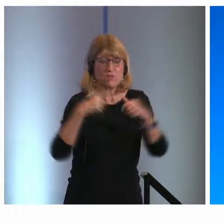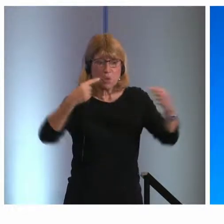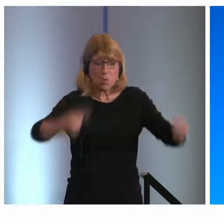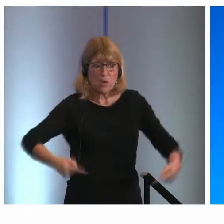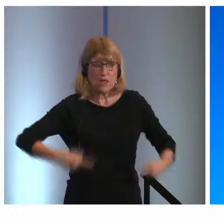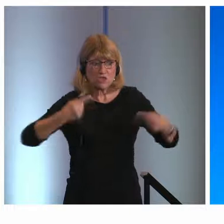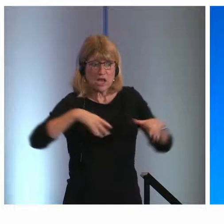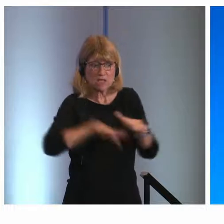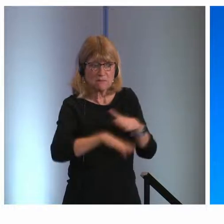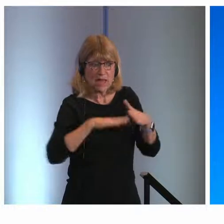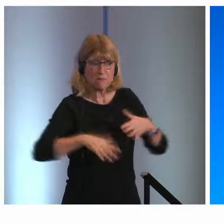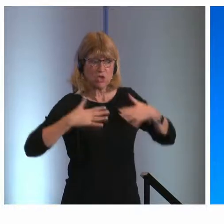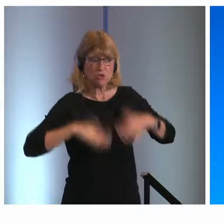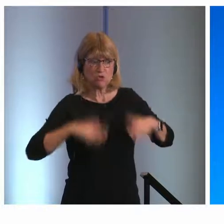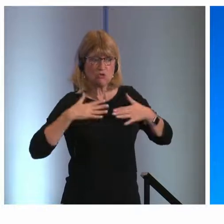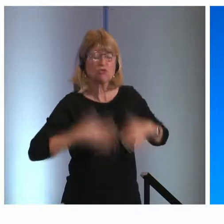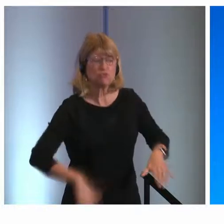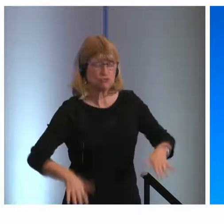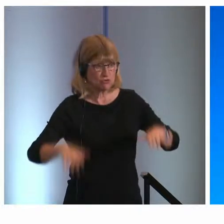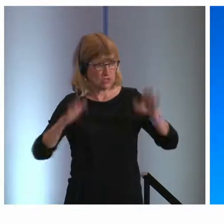they have been doing, some great disability inclusion --